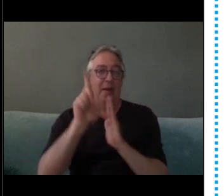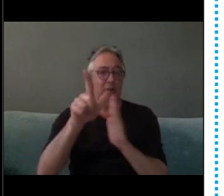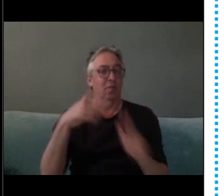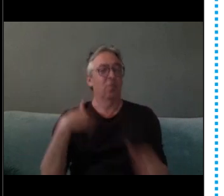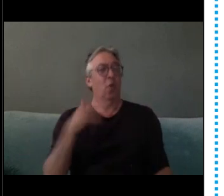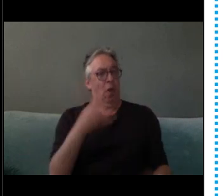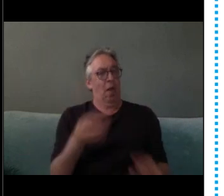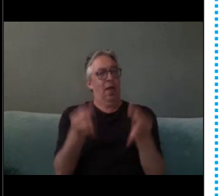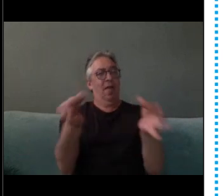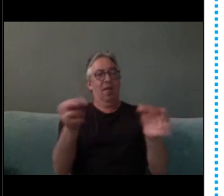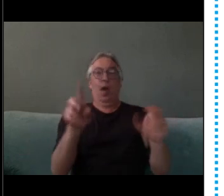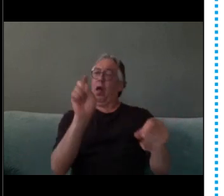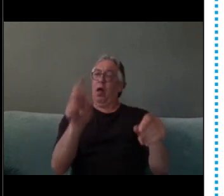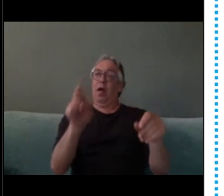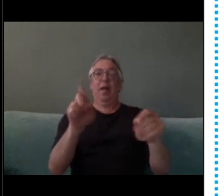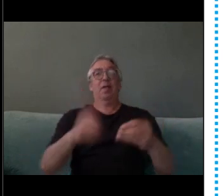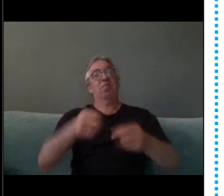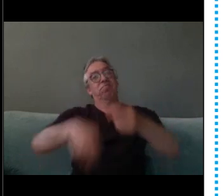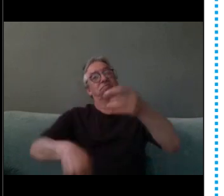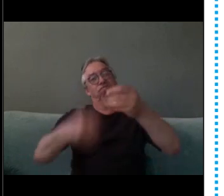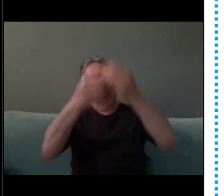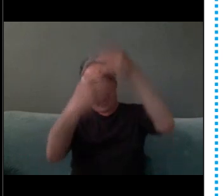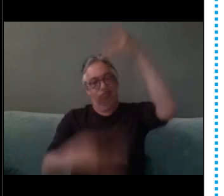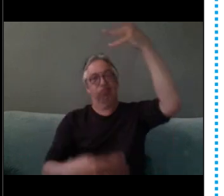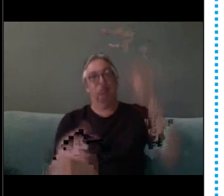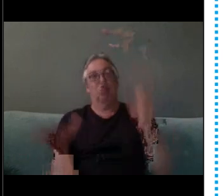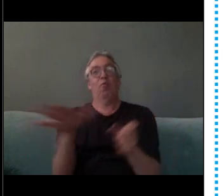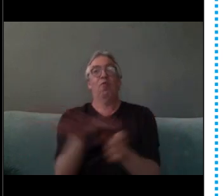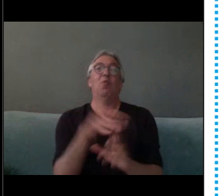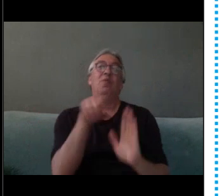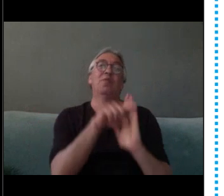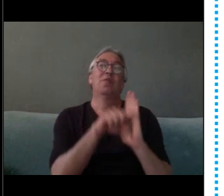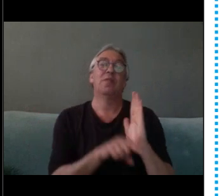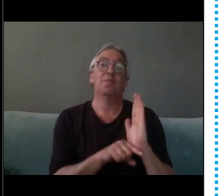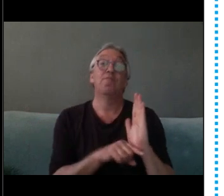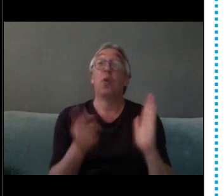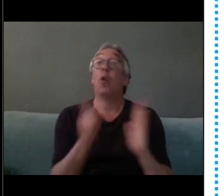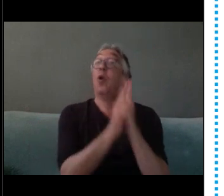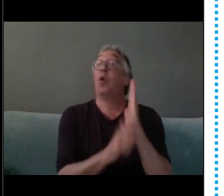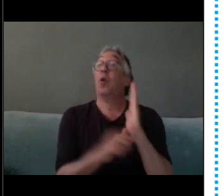So the law guarantees reimbursement, compensation or rerouting